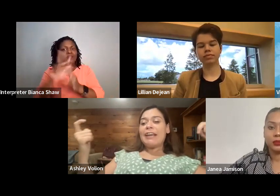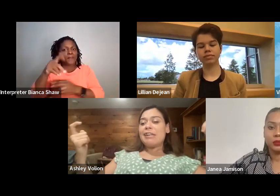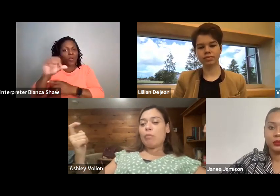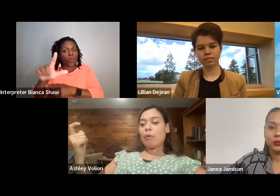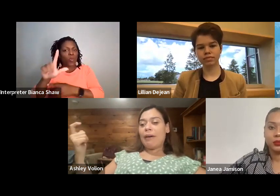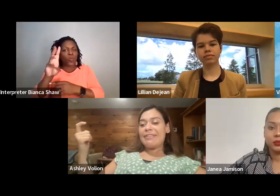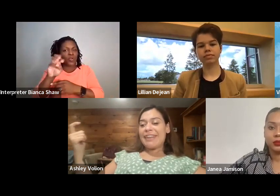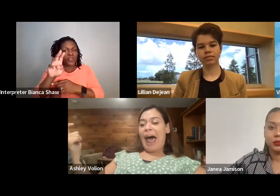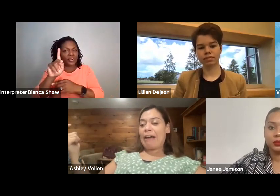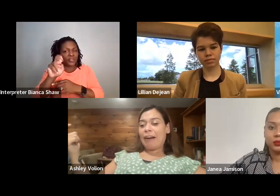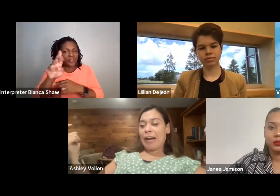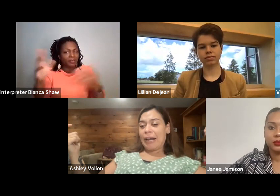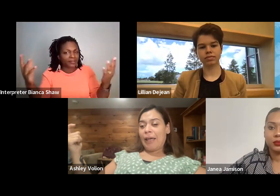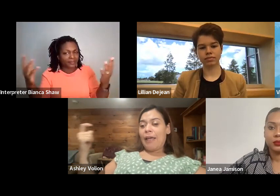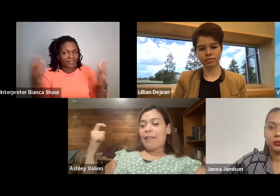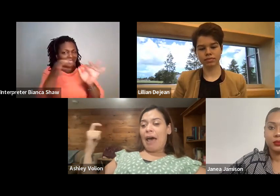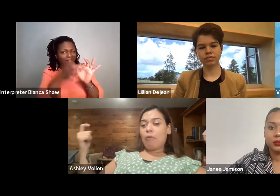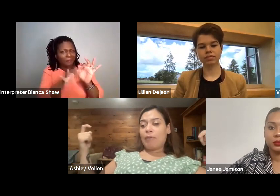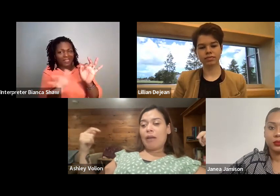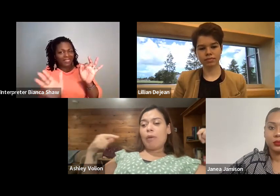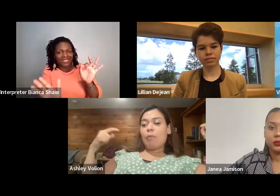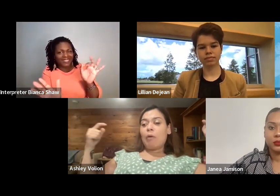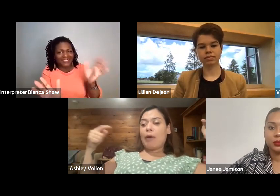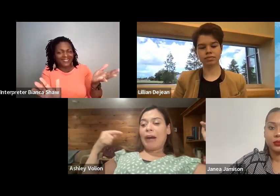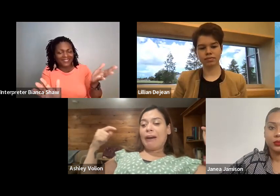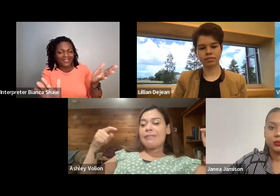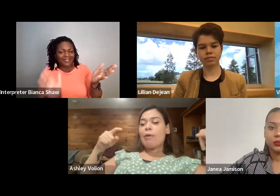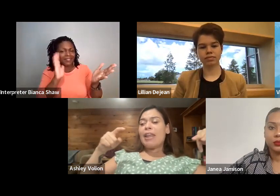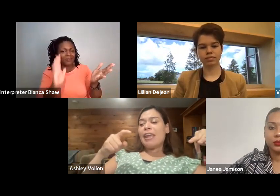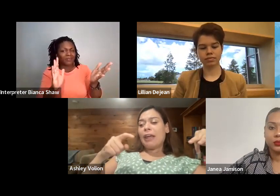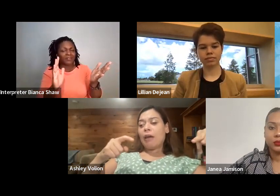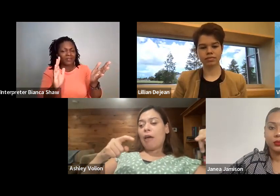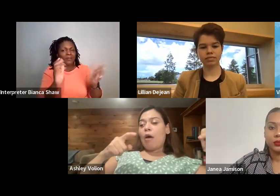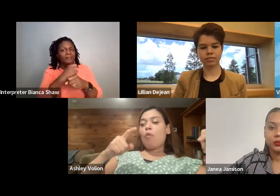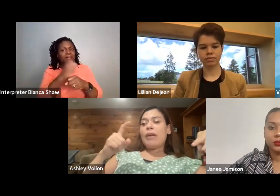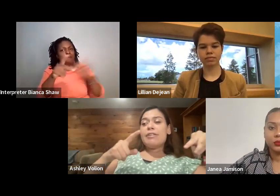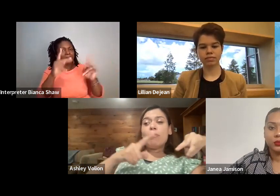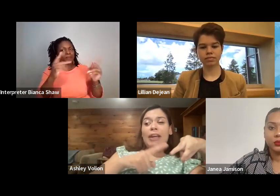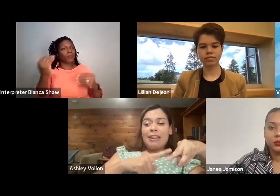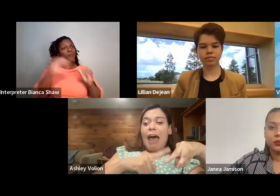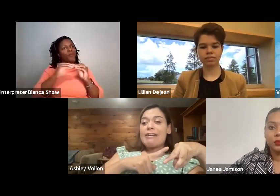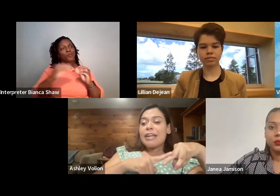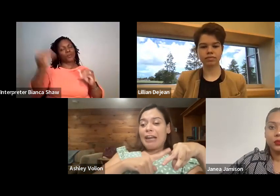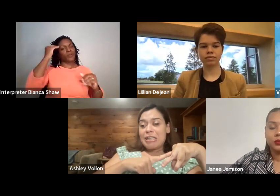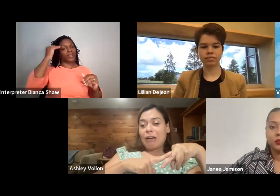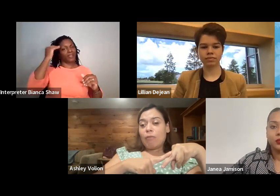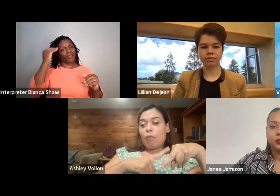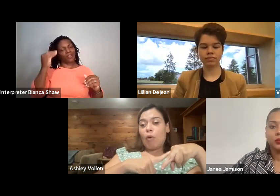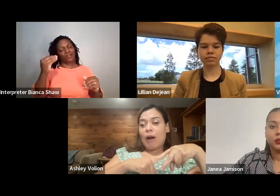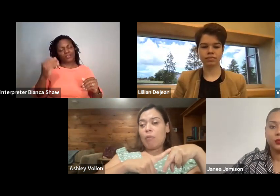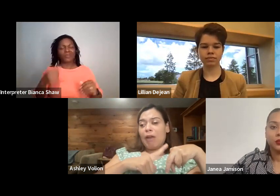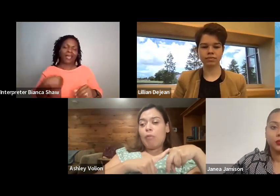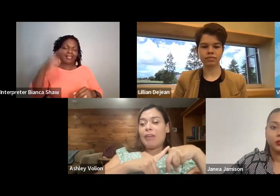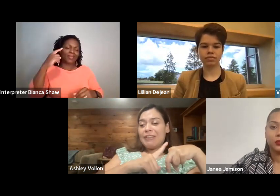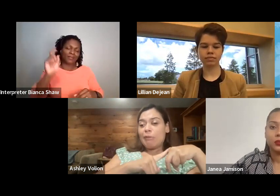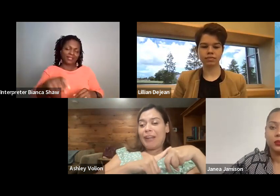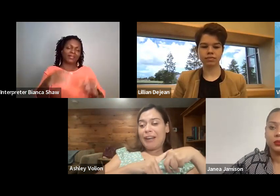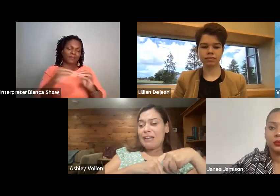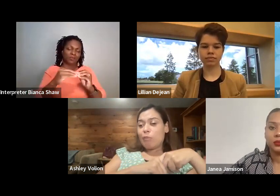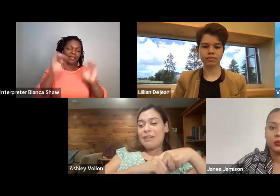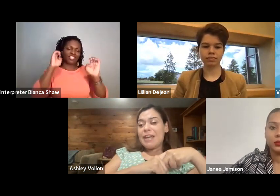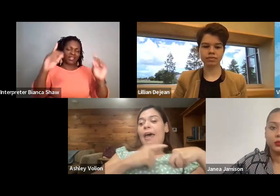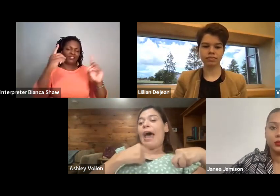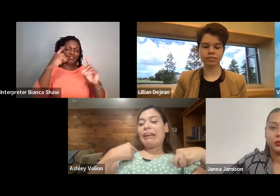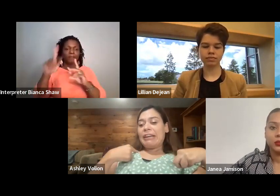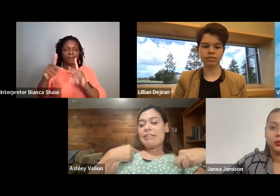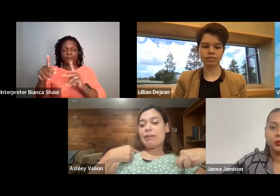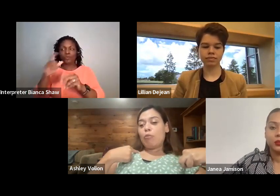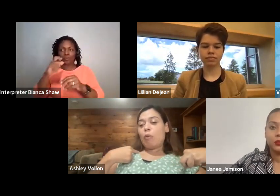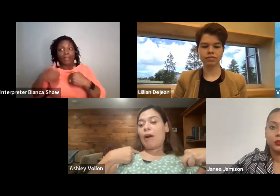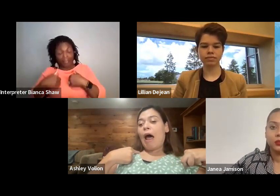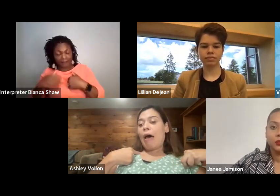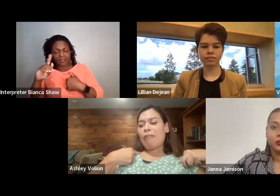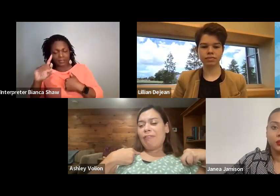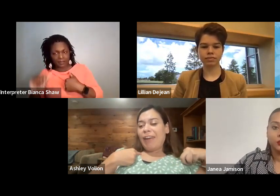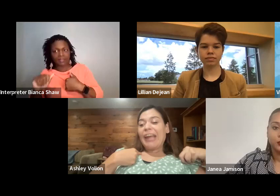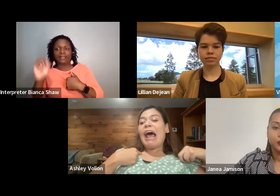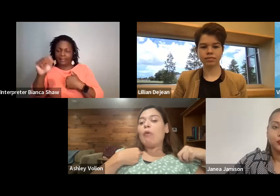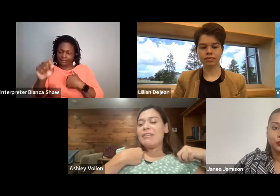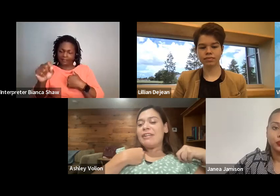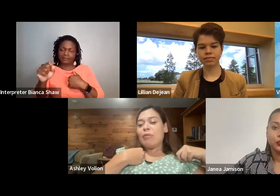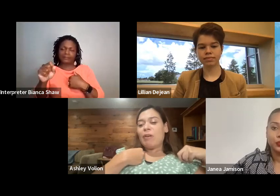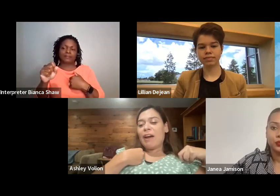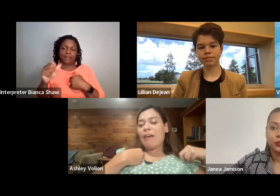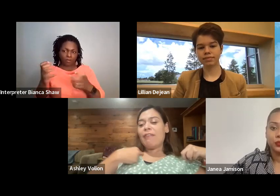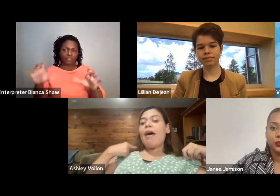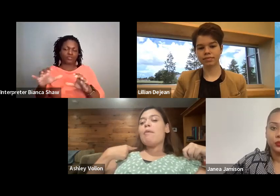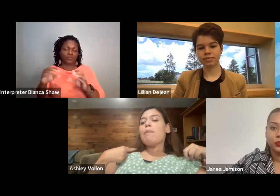simple as that right when we he will aware. So I think we do need the education for people with disabilities which I need to do more of, and I want to do more of.